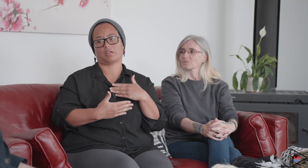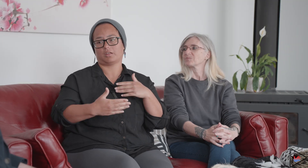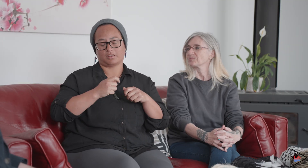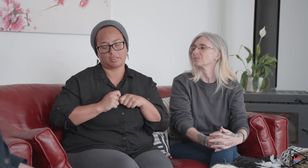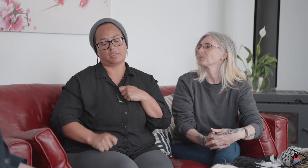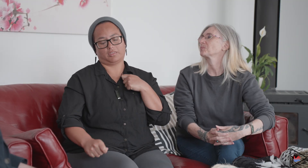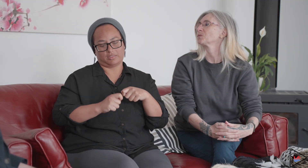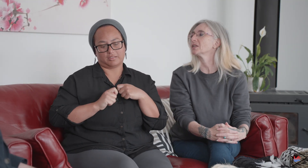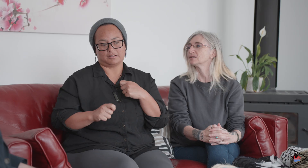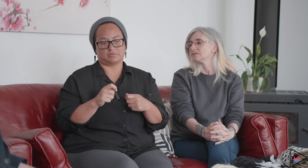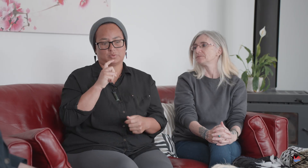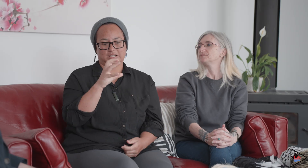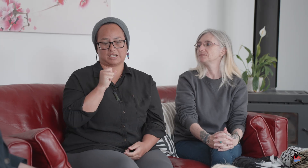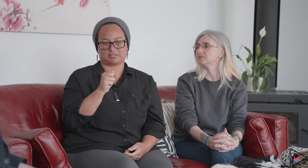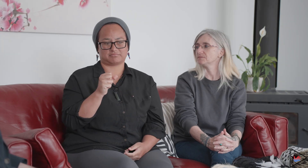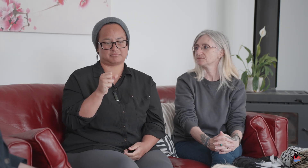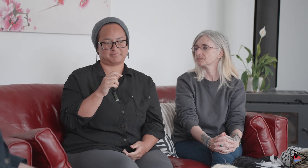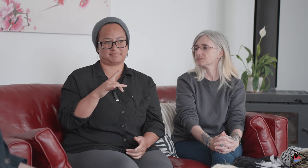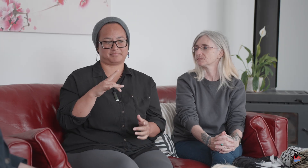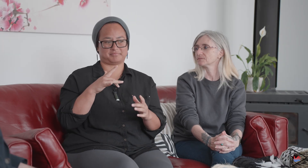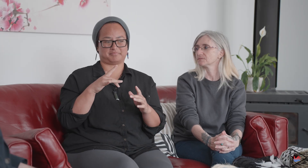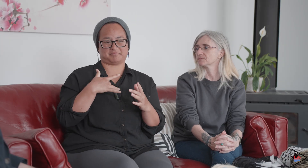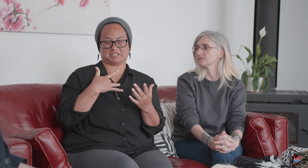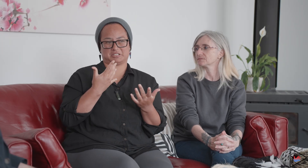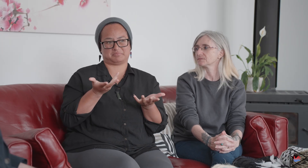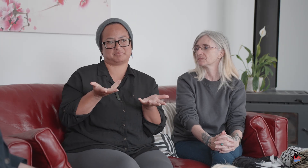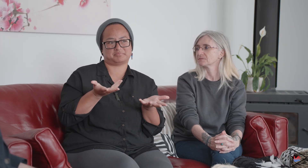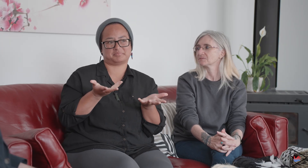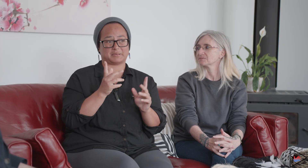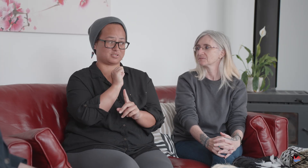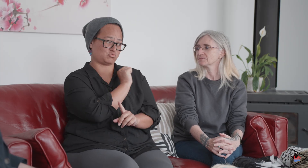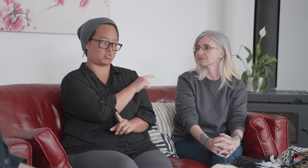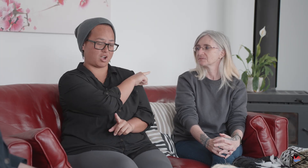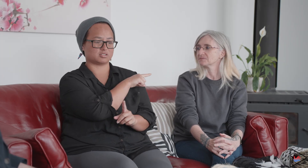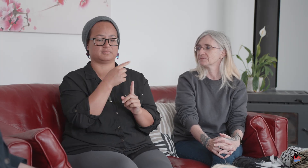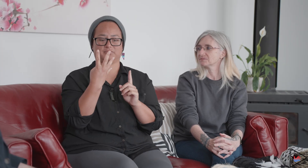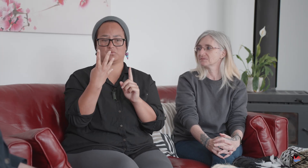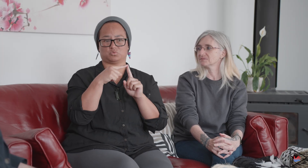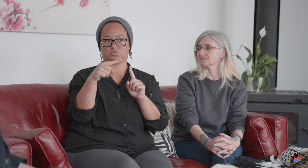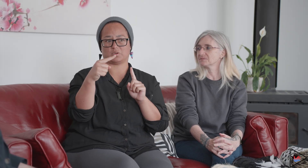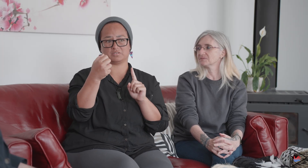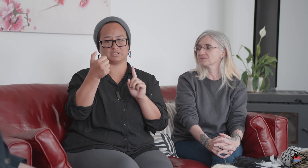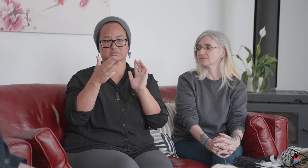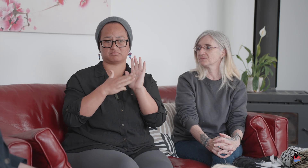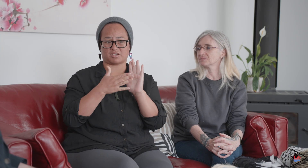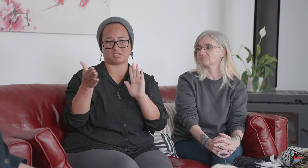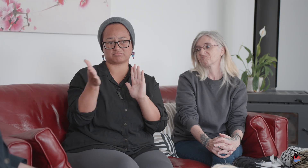and it would have taken months. I'd say I mean I might be Charee is right you're looking at four